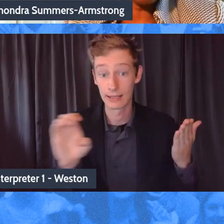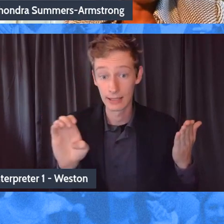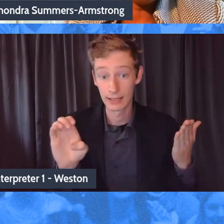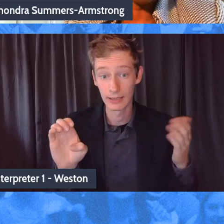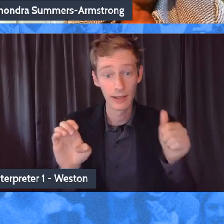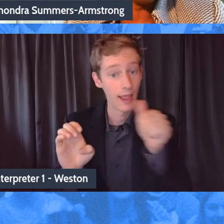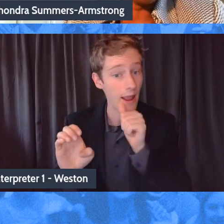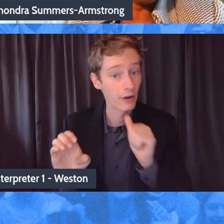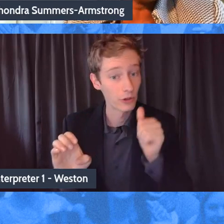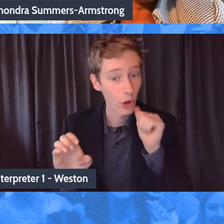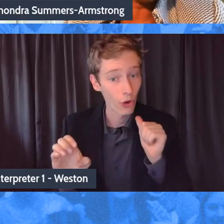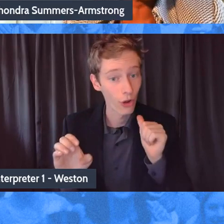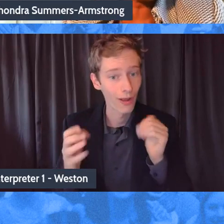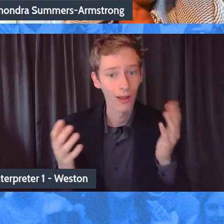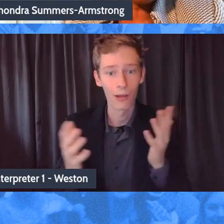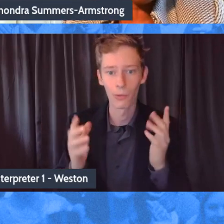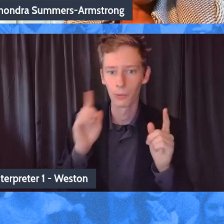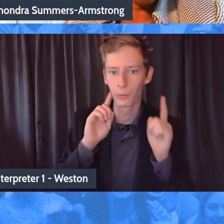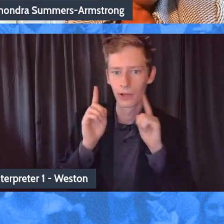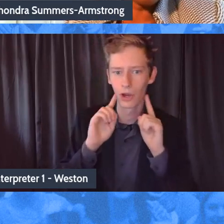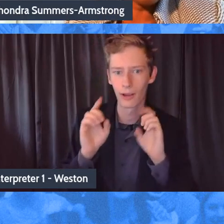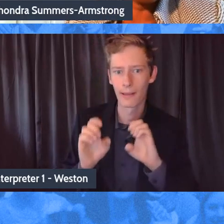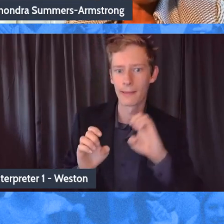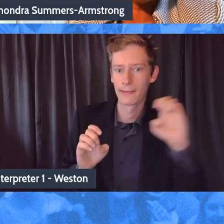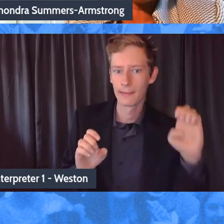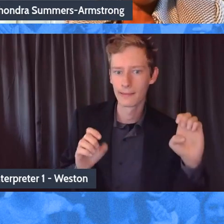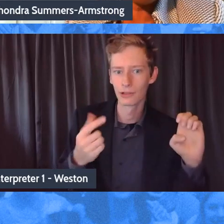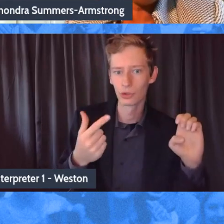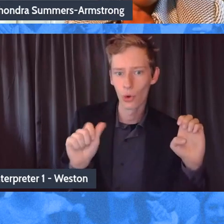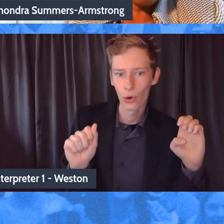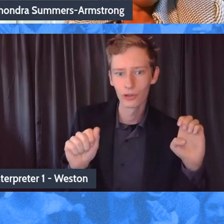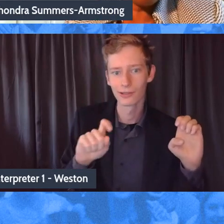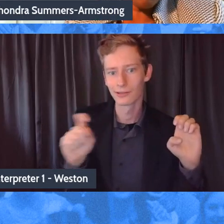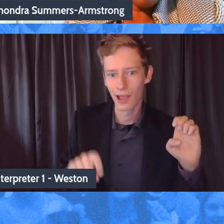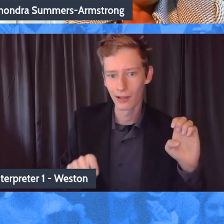and what we're hearing further east in Georgia and Texas and other places, right?